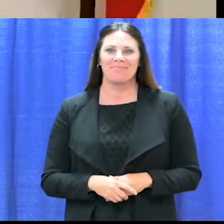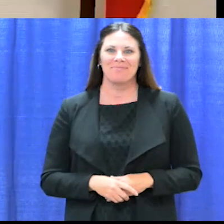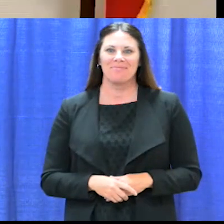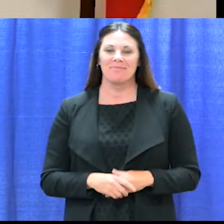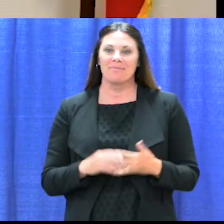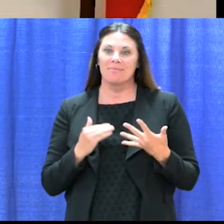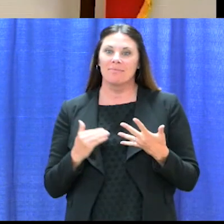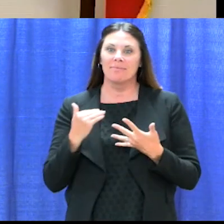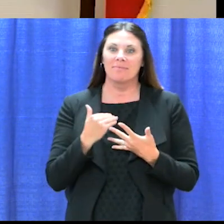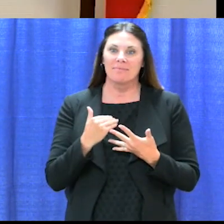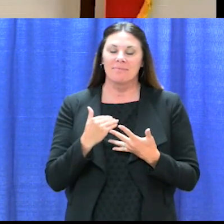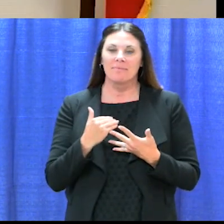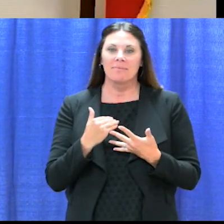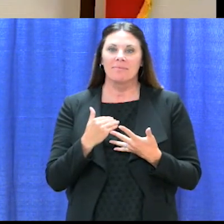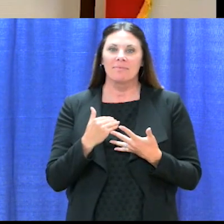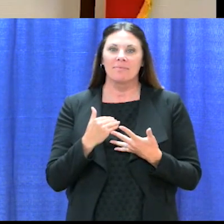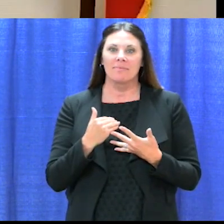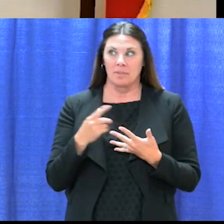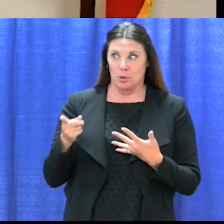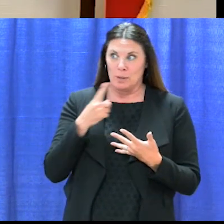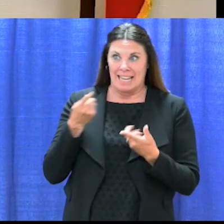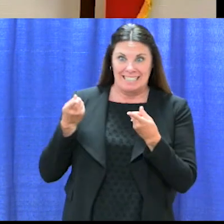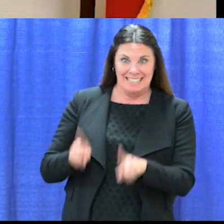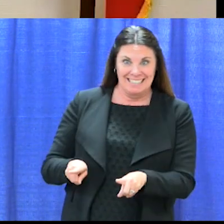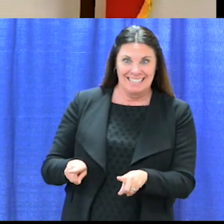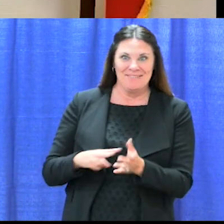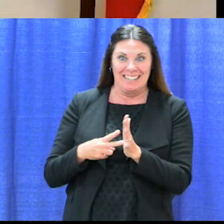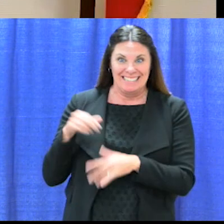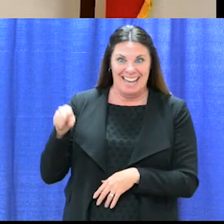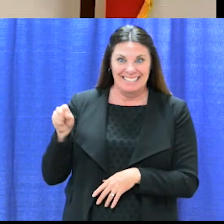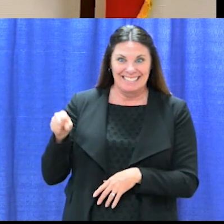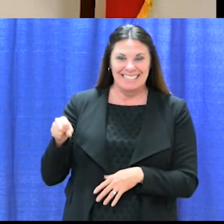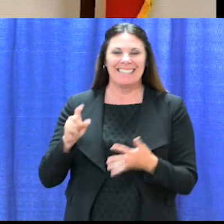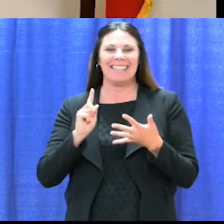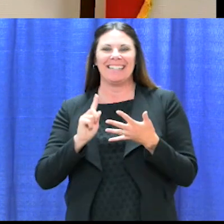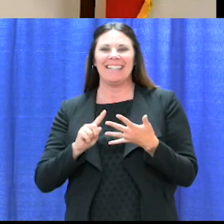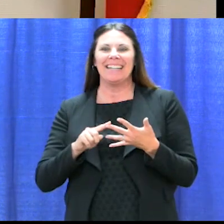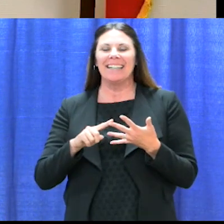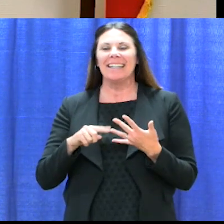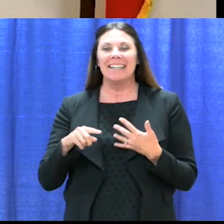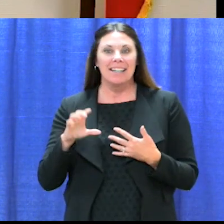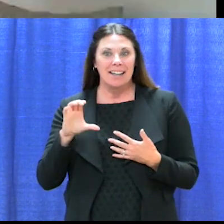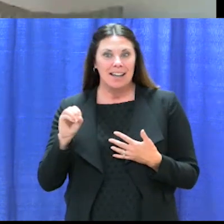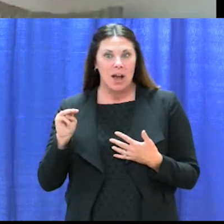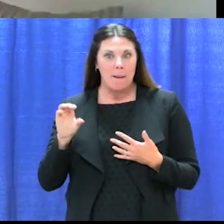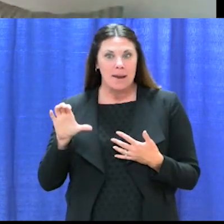[Thurmond speaking] Thank you. I take that as a yes thank you. For Comcast either Beth or Karima. [Hester speaking] Yes sir.